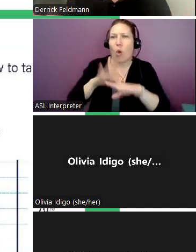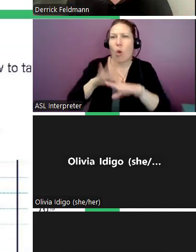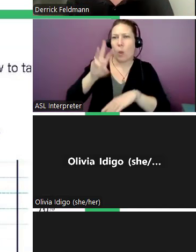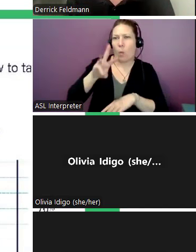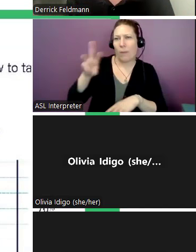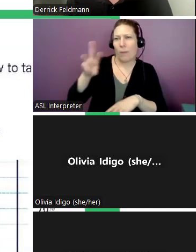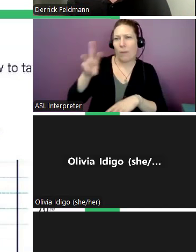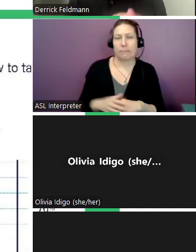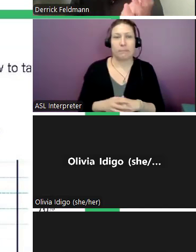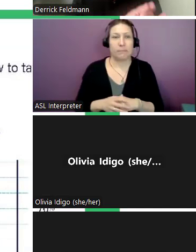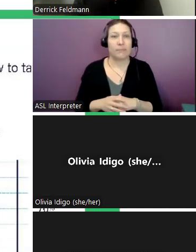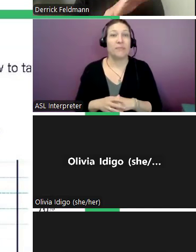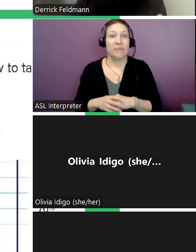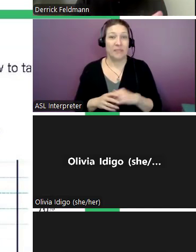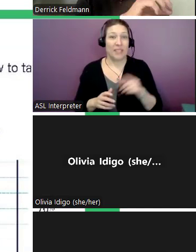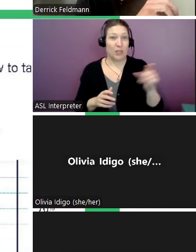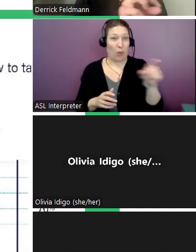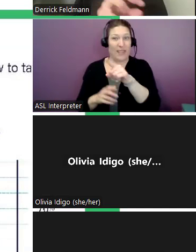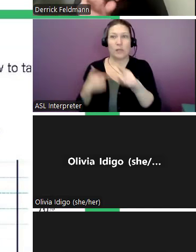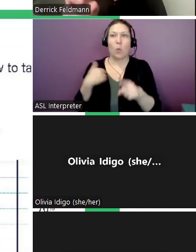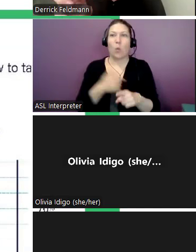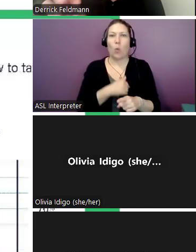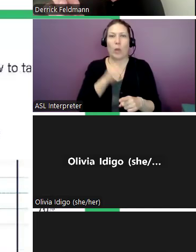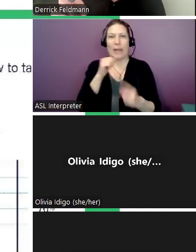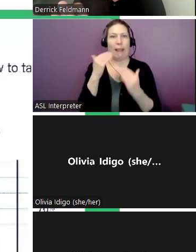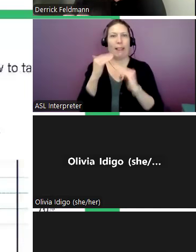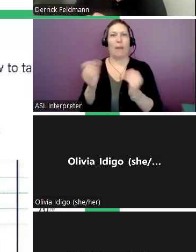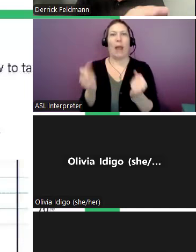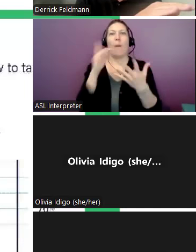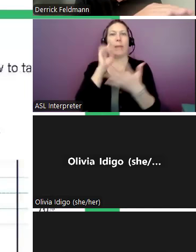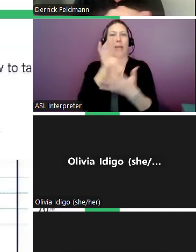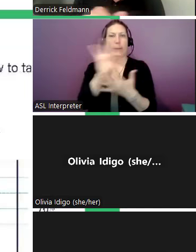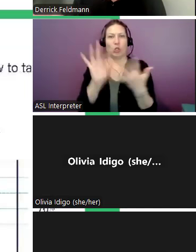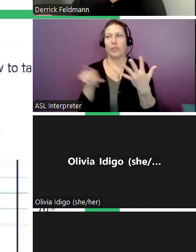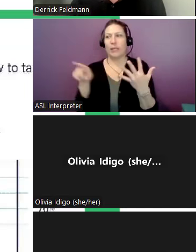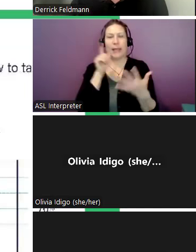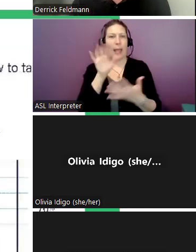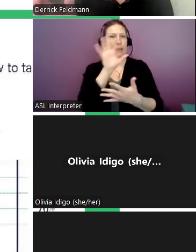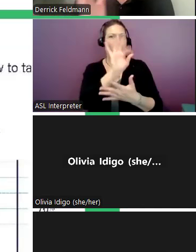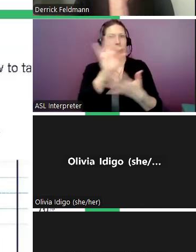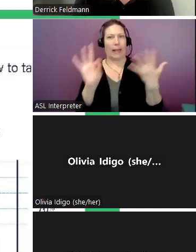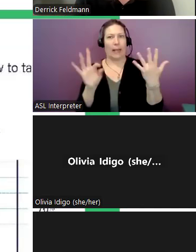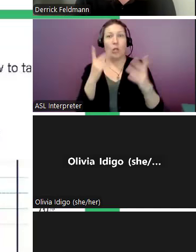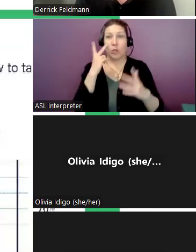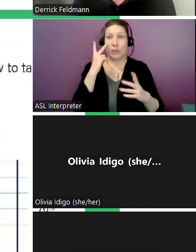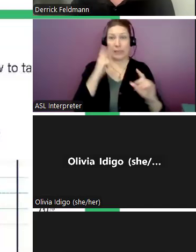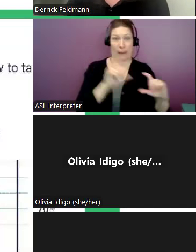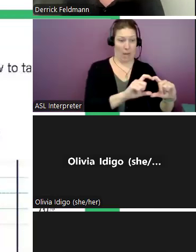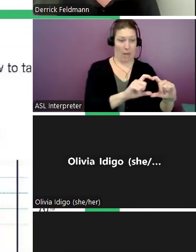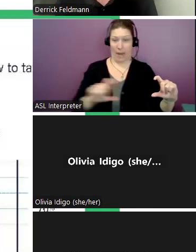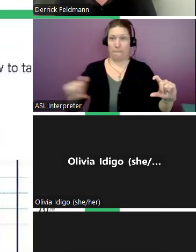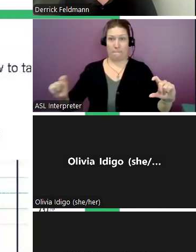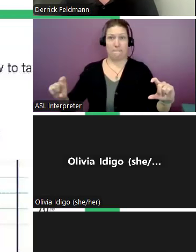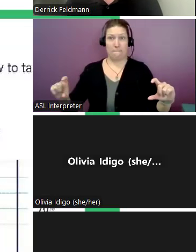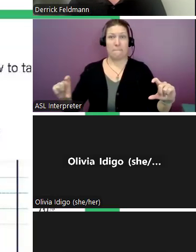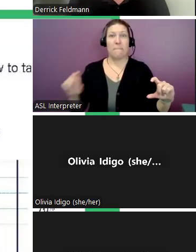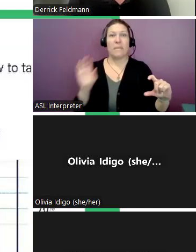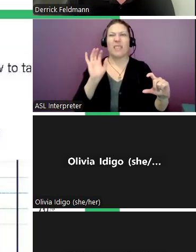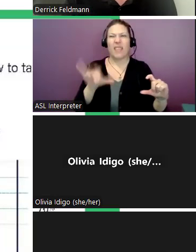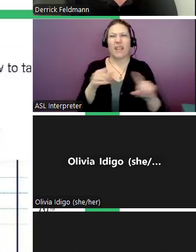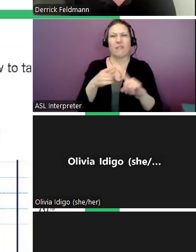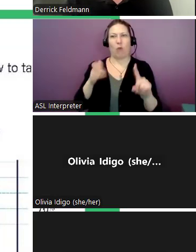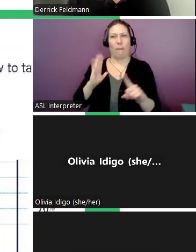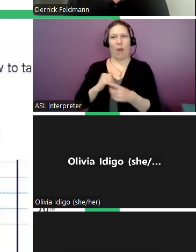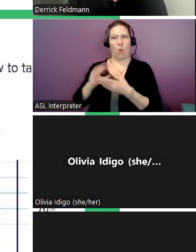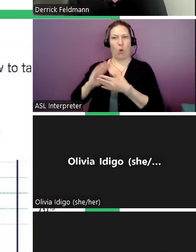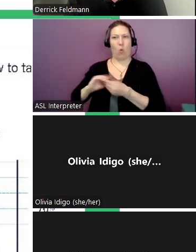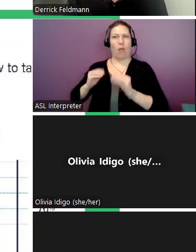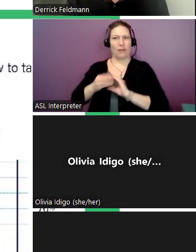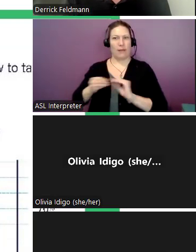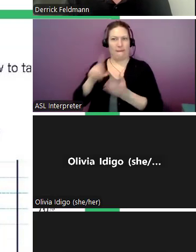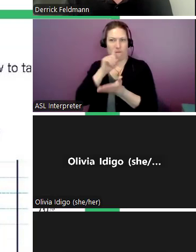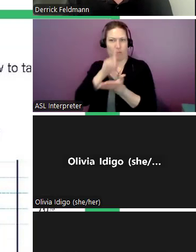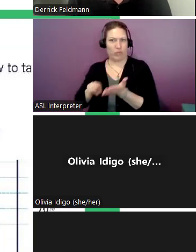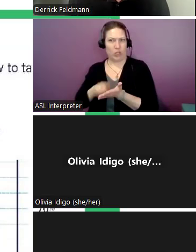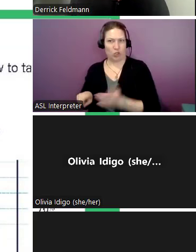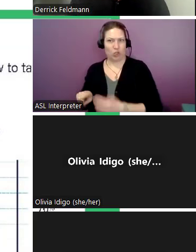We gathered all of the pieces that you see on the bottom row from our qualitative, from our trusted messengers.